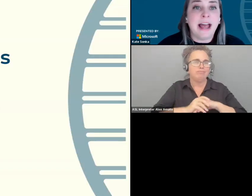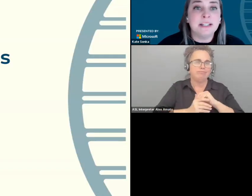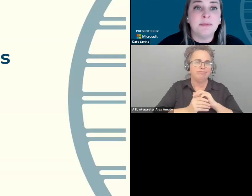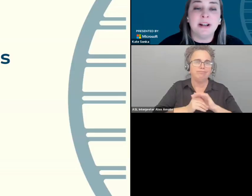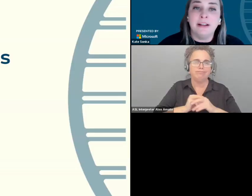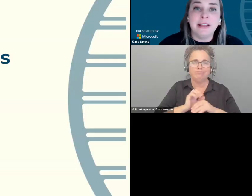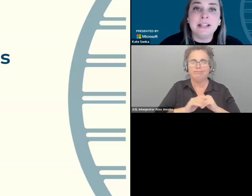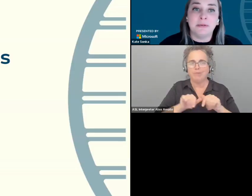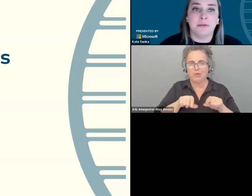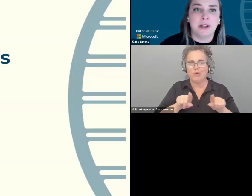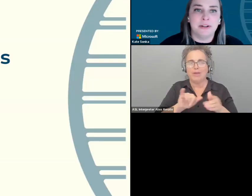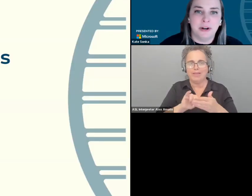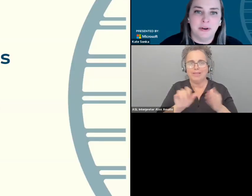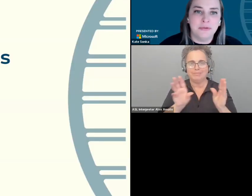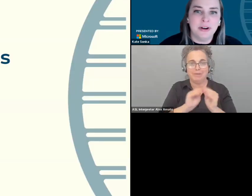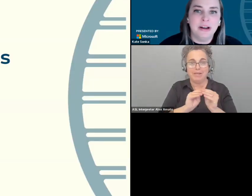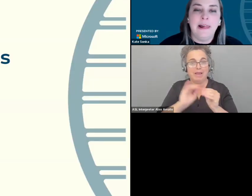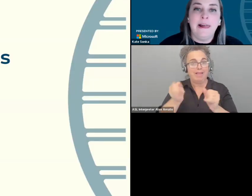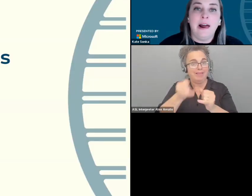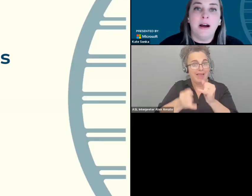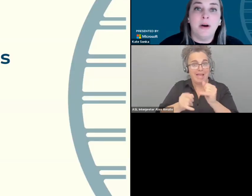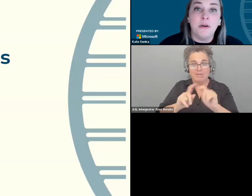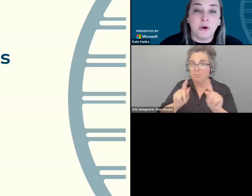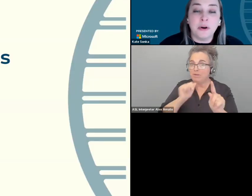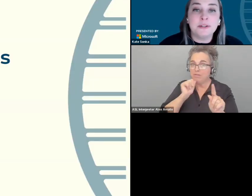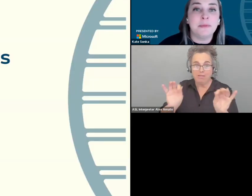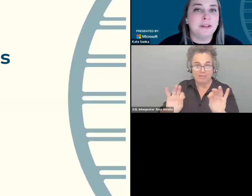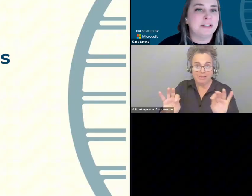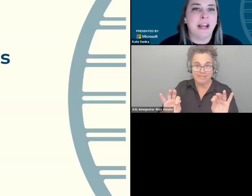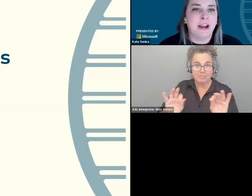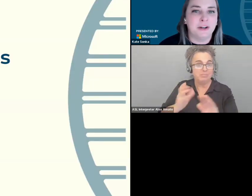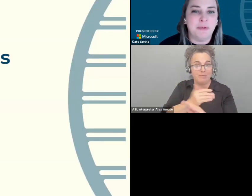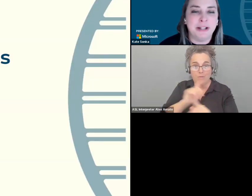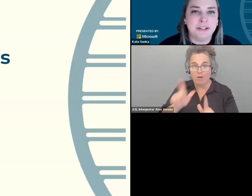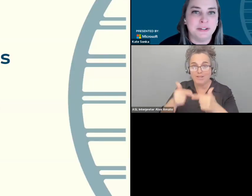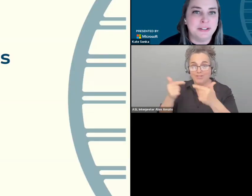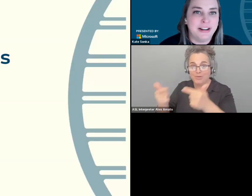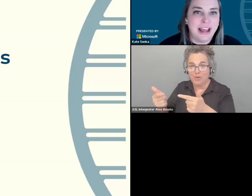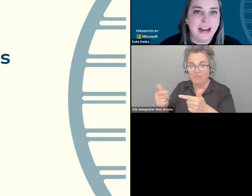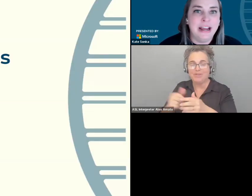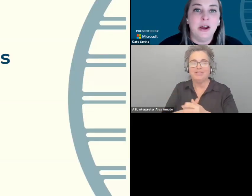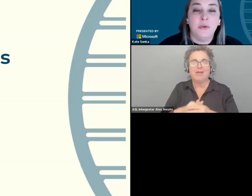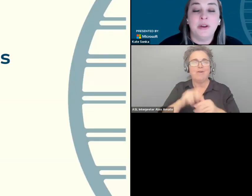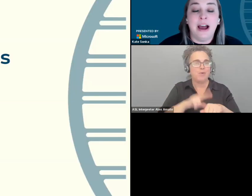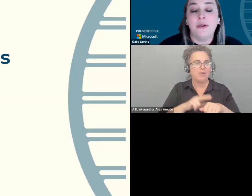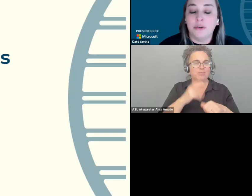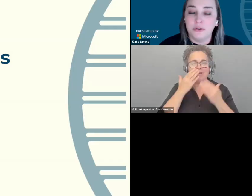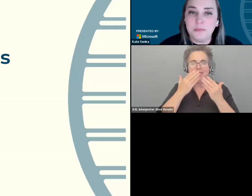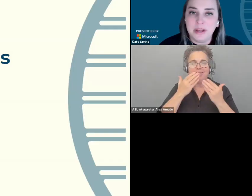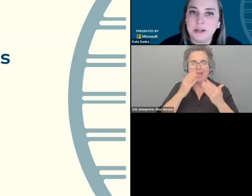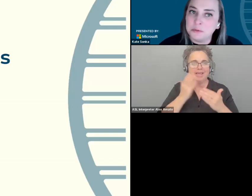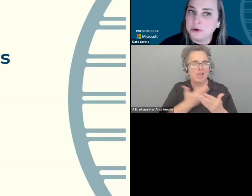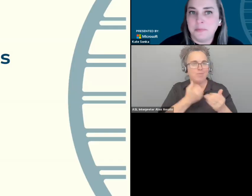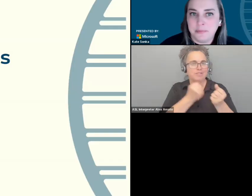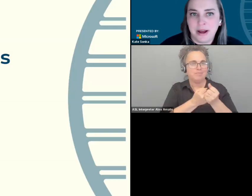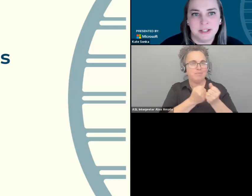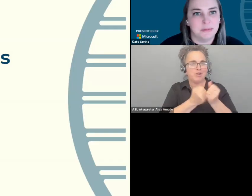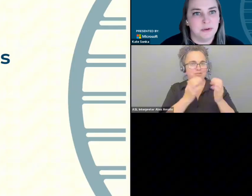And then last but not least, before I turn it over, of course we must thank our sponsors today, without whom, it wouldn't be